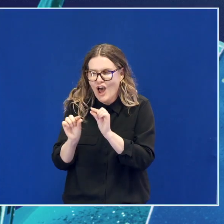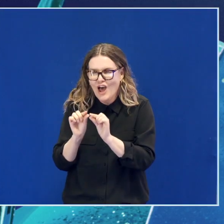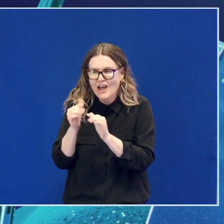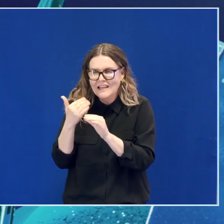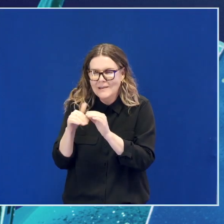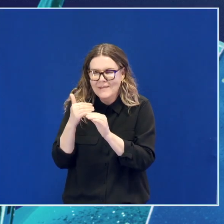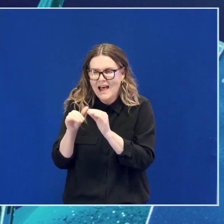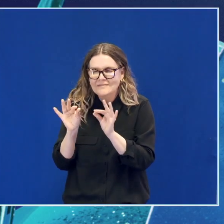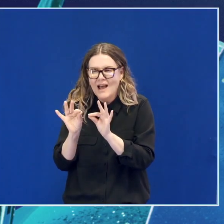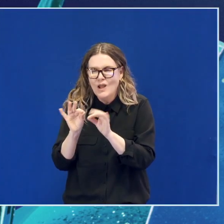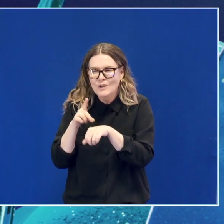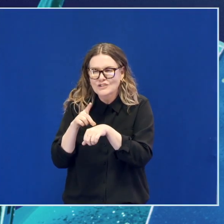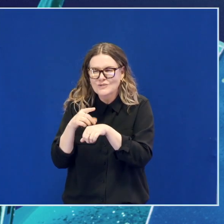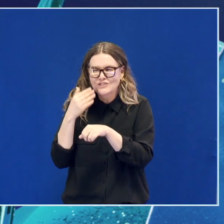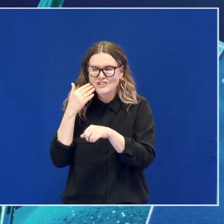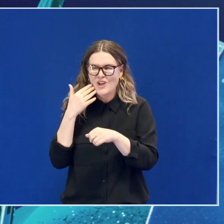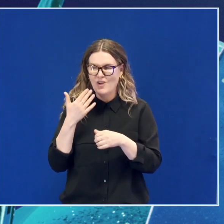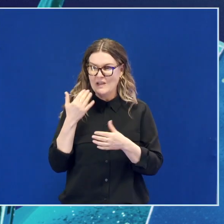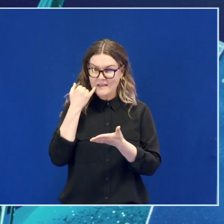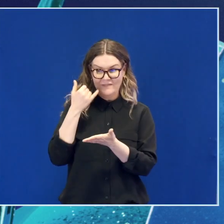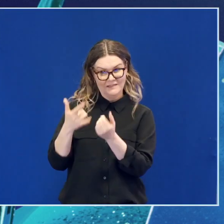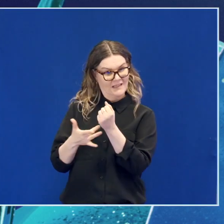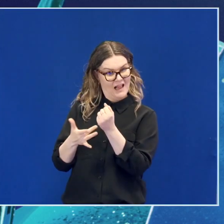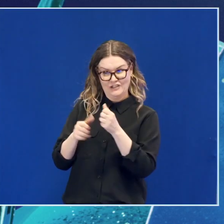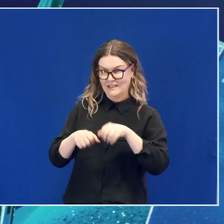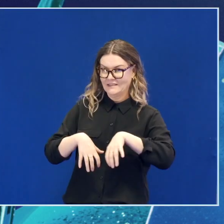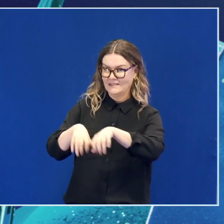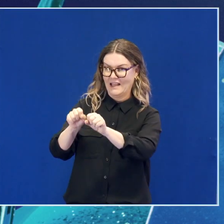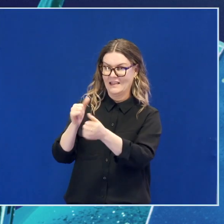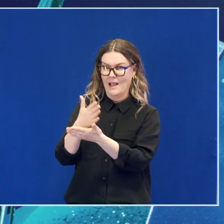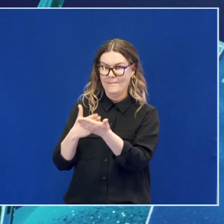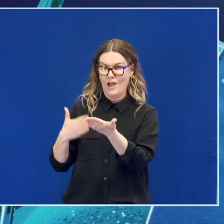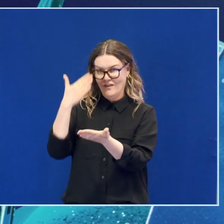and make me seem more empathetic. Thank you, Blake.